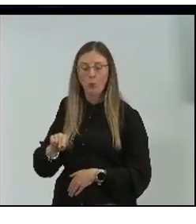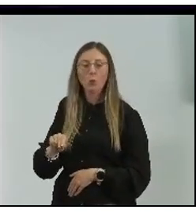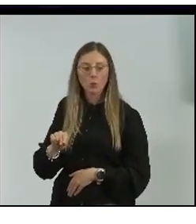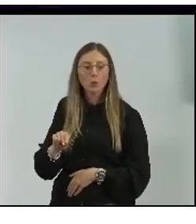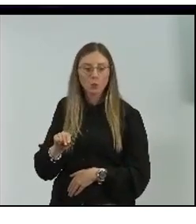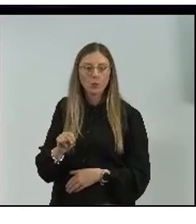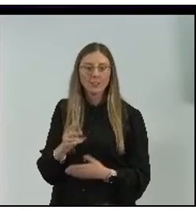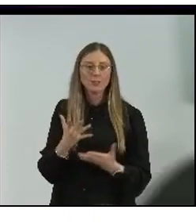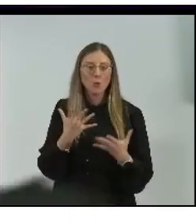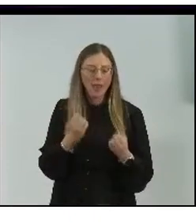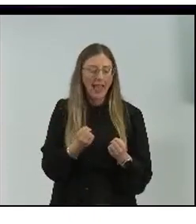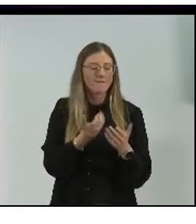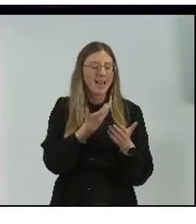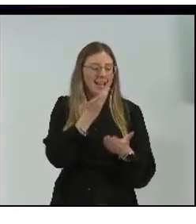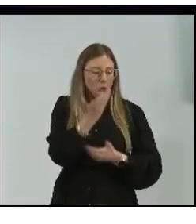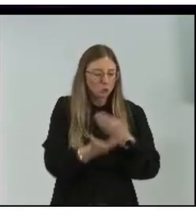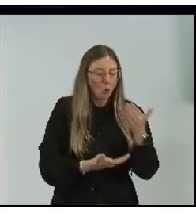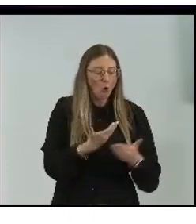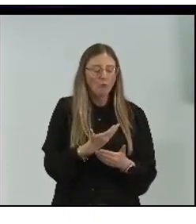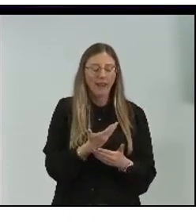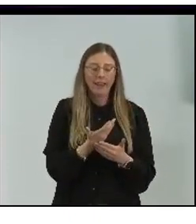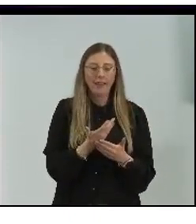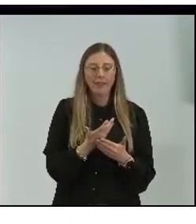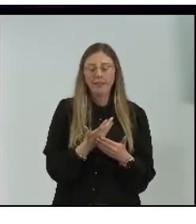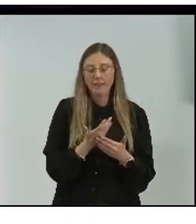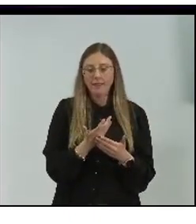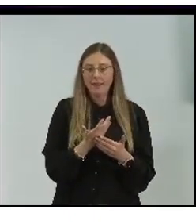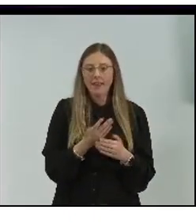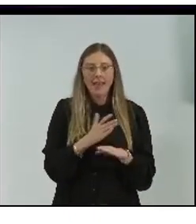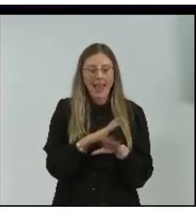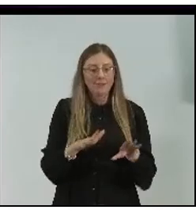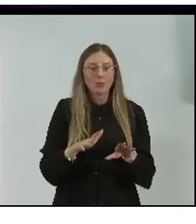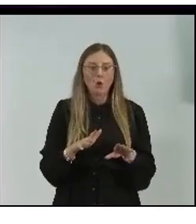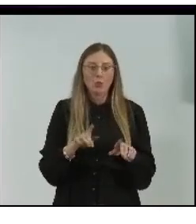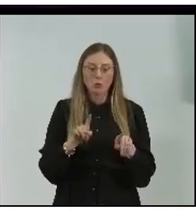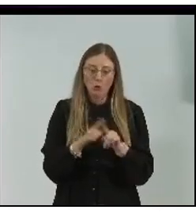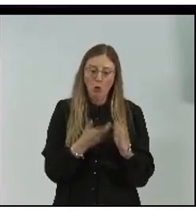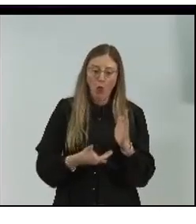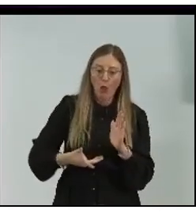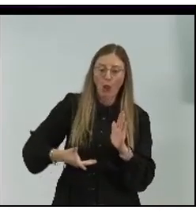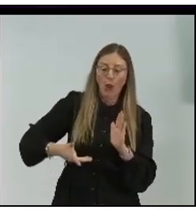of cadence and a story that you can tell the audio description. They haven't got to come galloping in with loads of things happening.